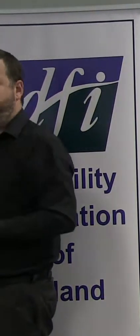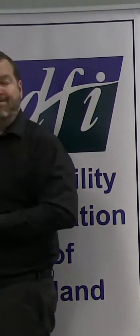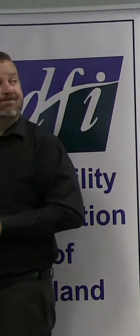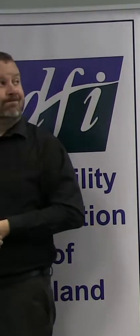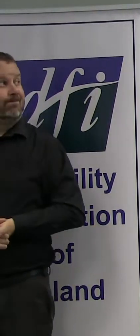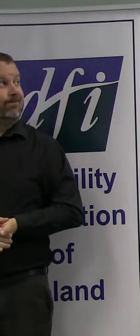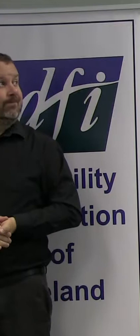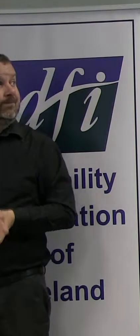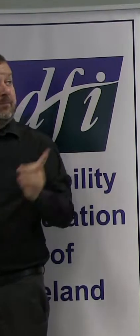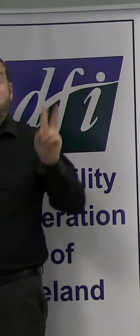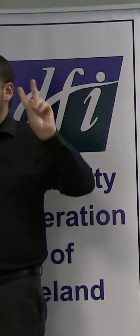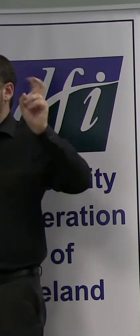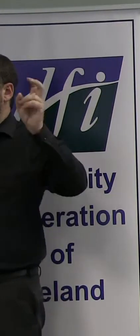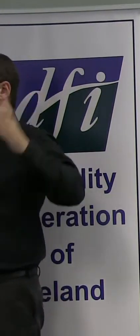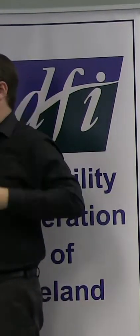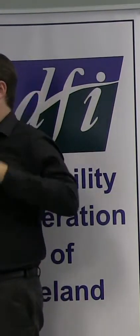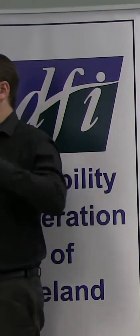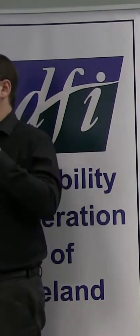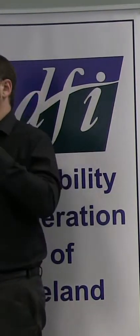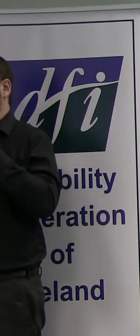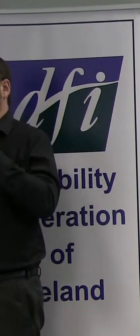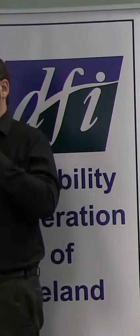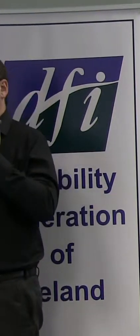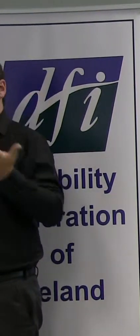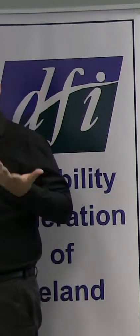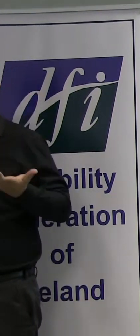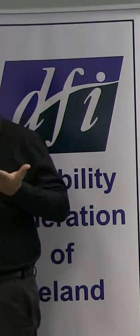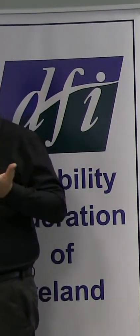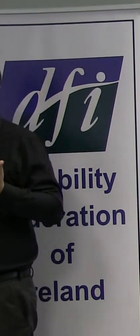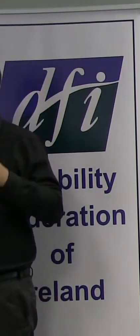charity test so if a body meets the charity test